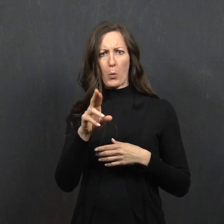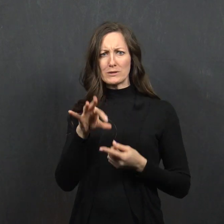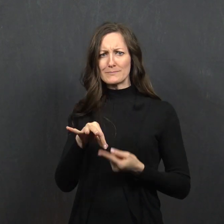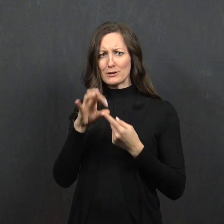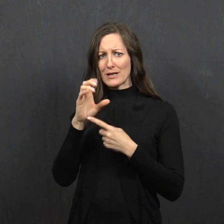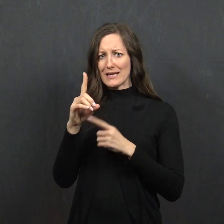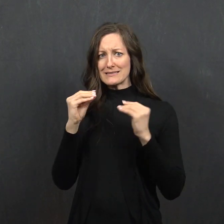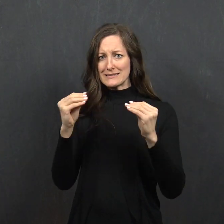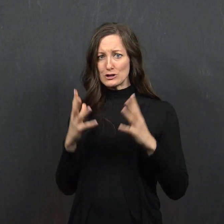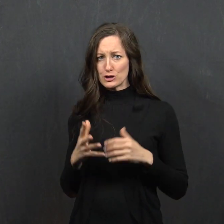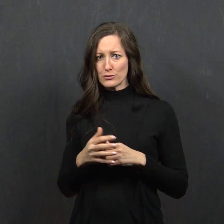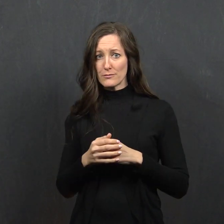or teachers in special education.